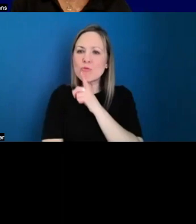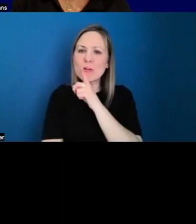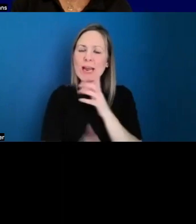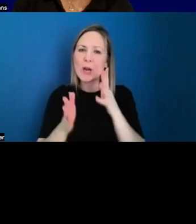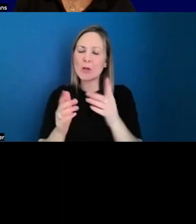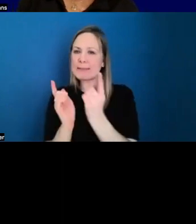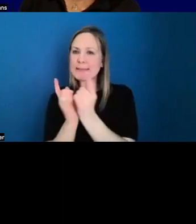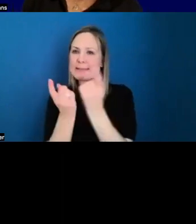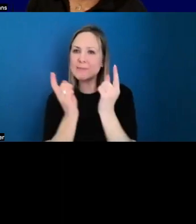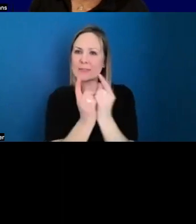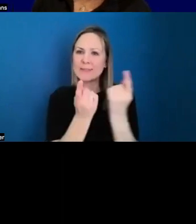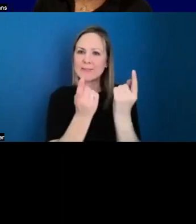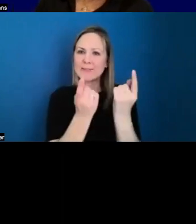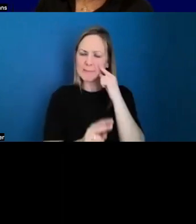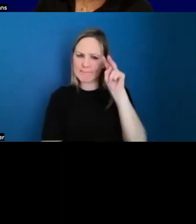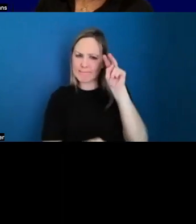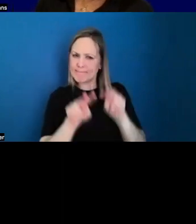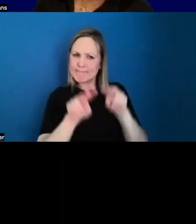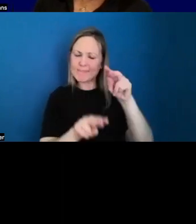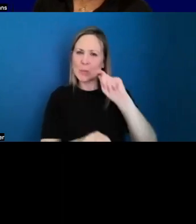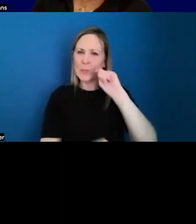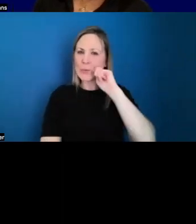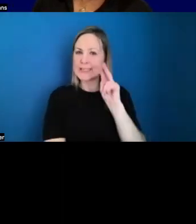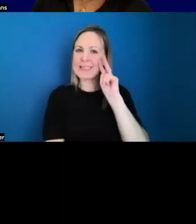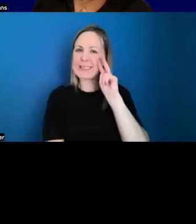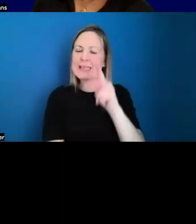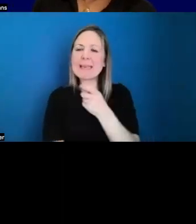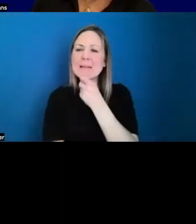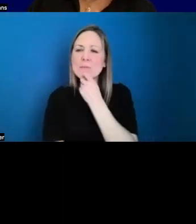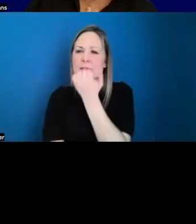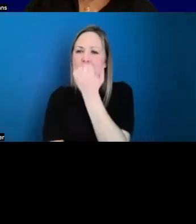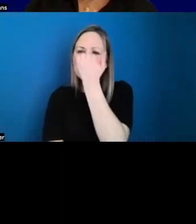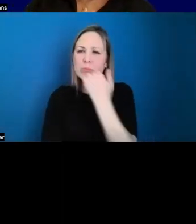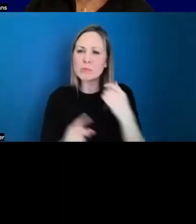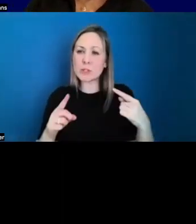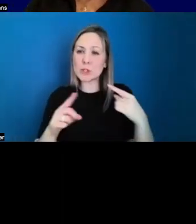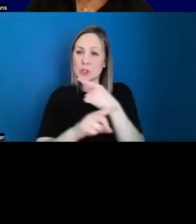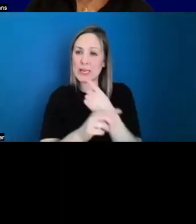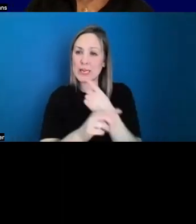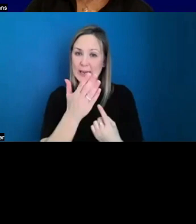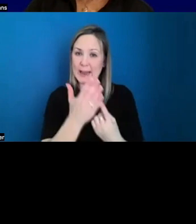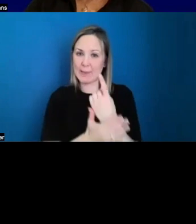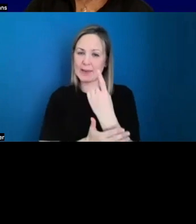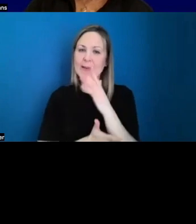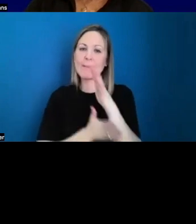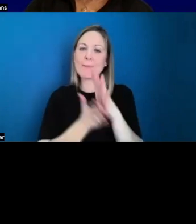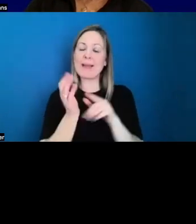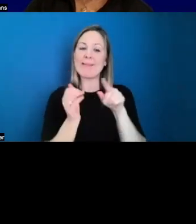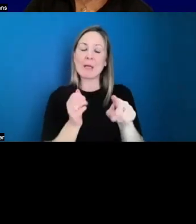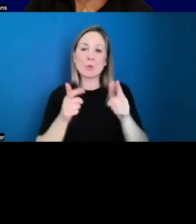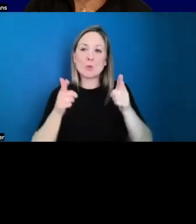an intervenor, that indicate subtle changes are happening, that this is too much information too